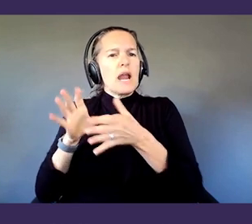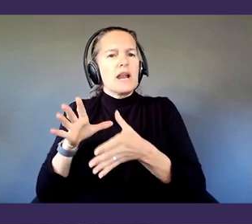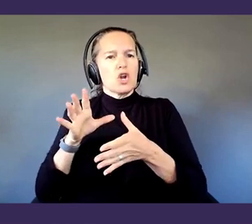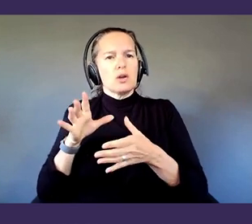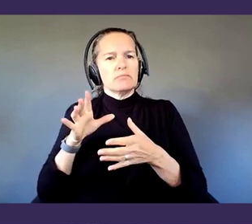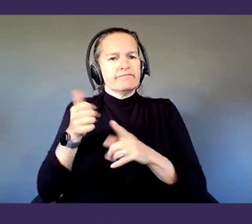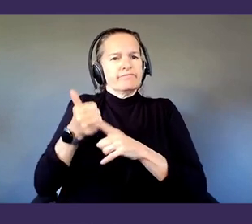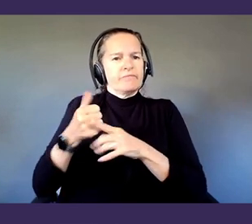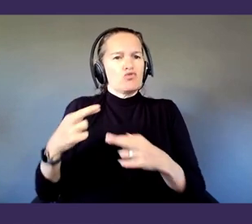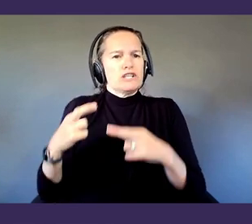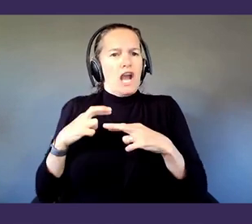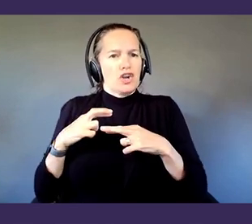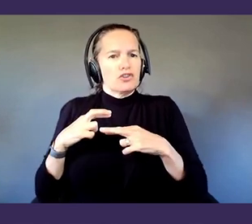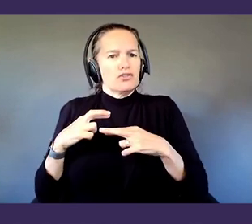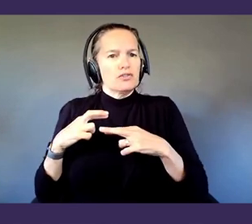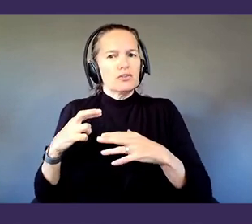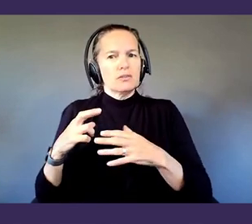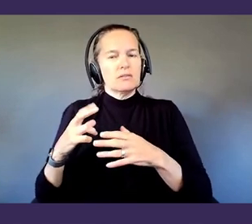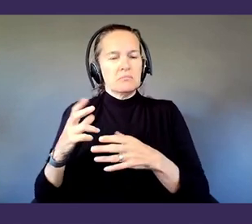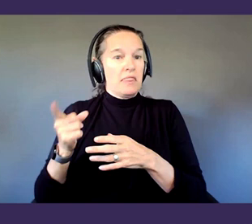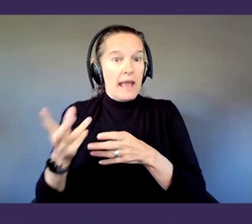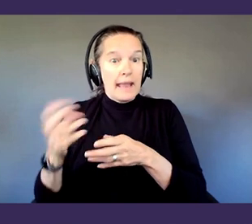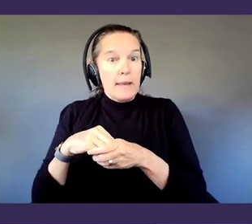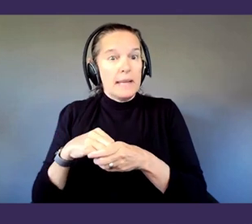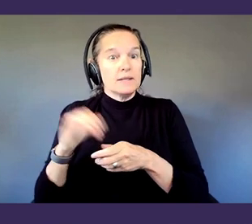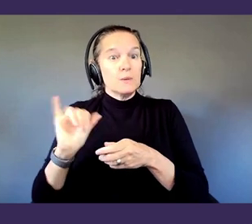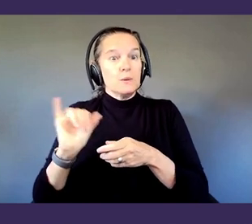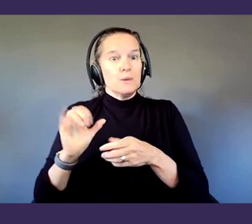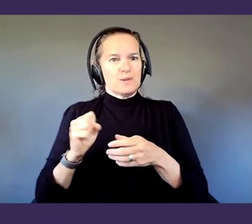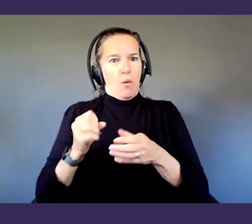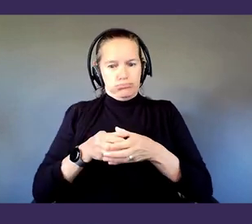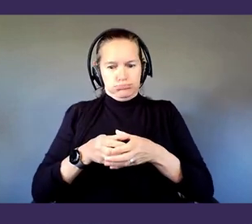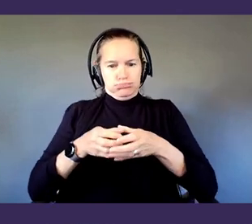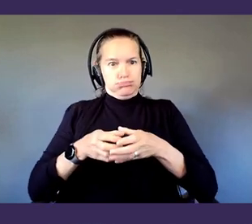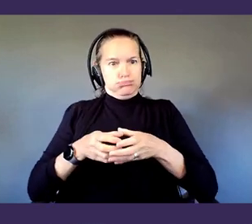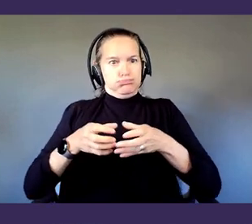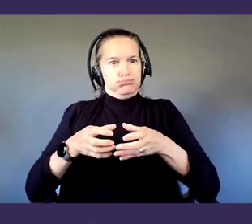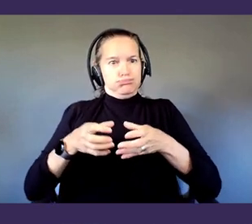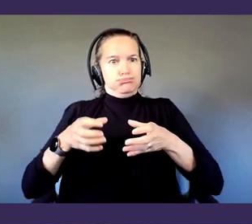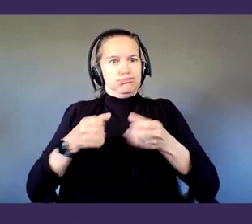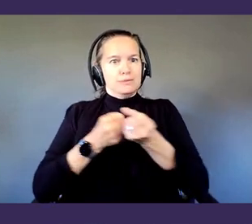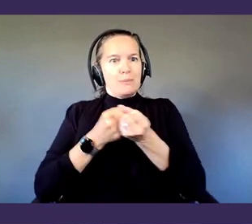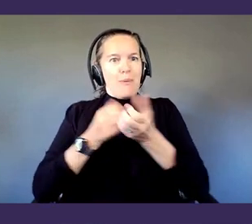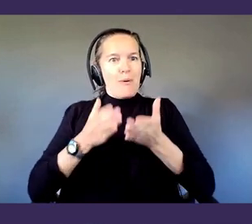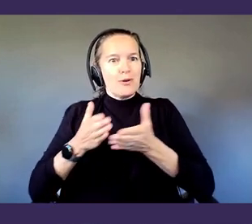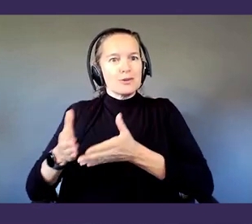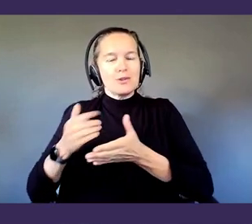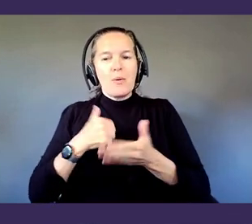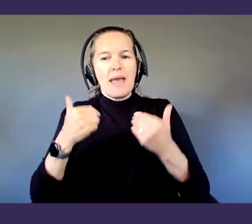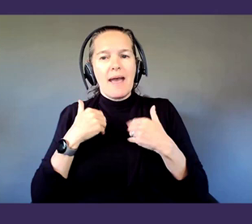So that built a bigger group of supporters. We did have an incredible signing in ceremony.